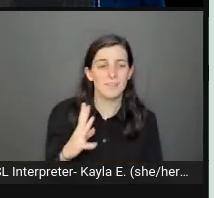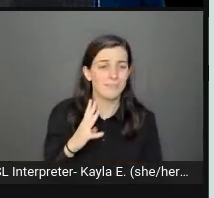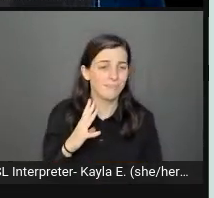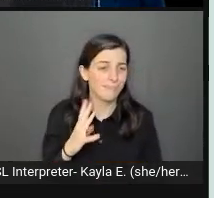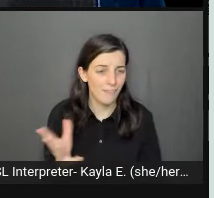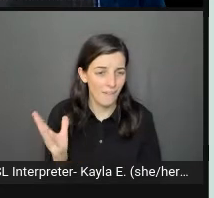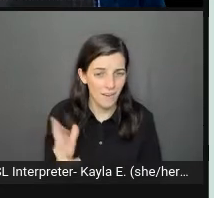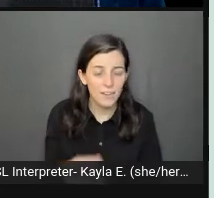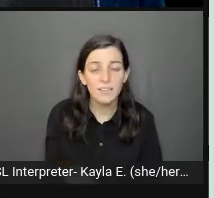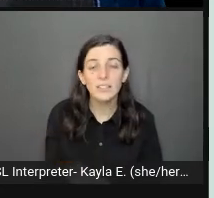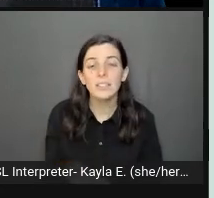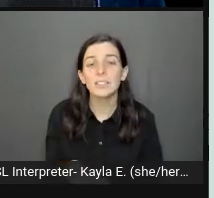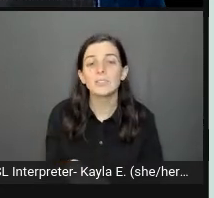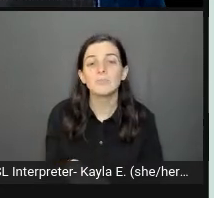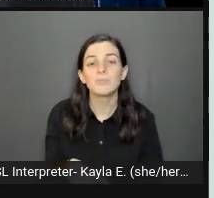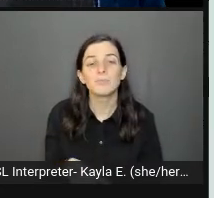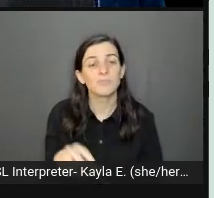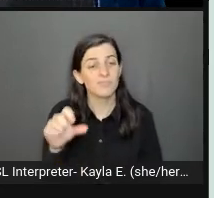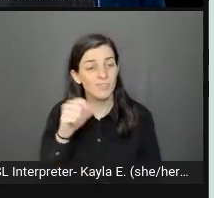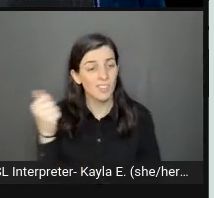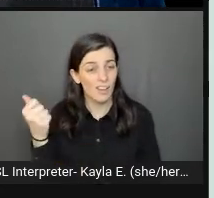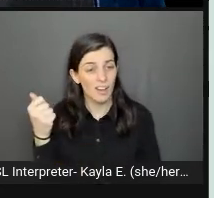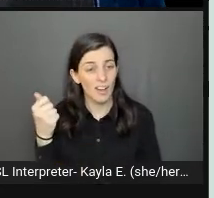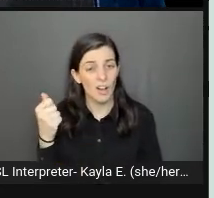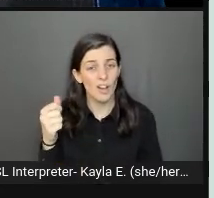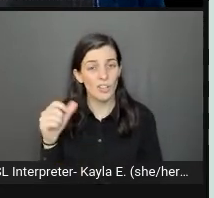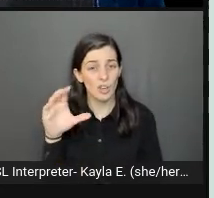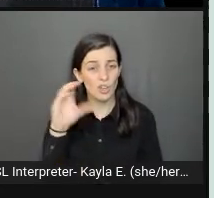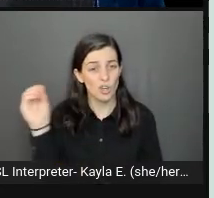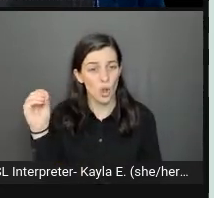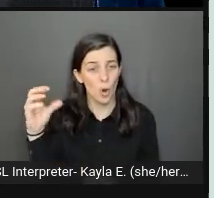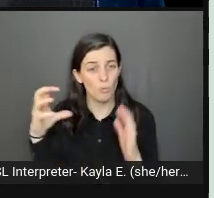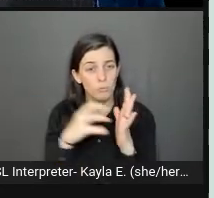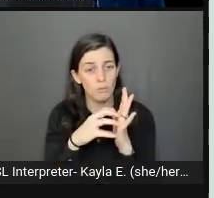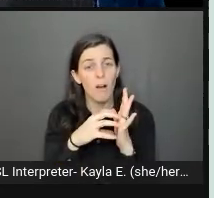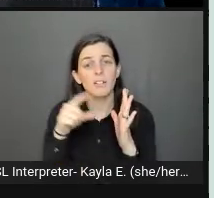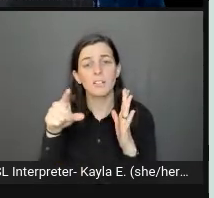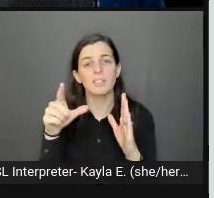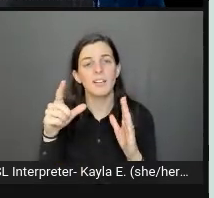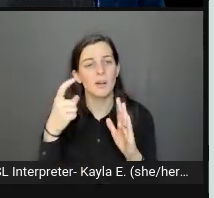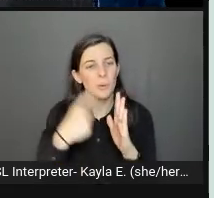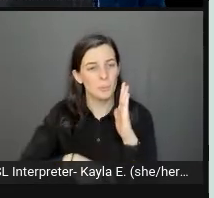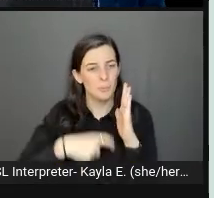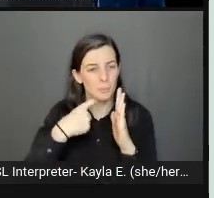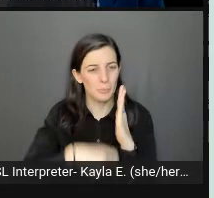Then the only other Coblocks block I used was this pricing table just to see how it put out.